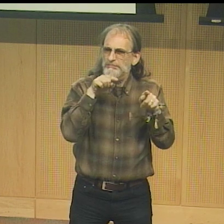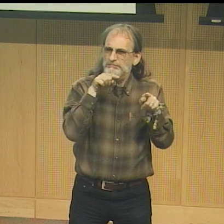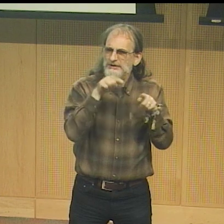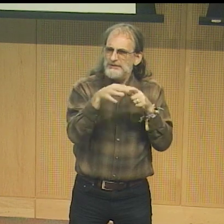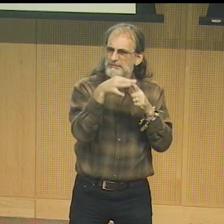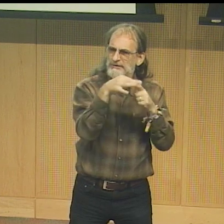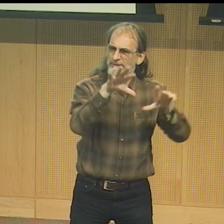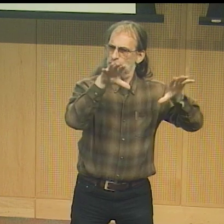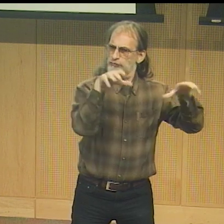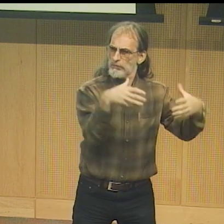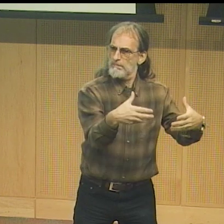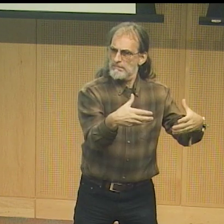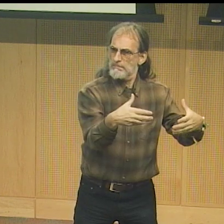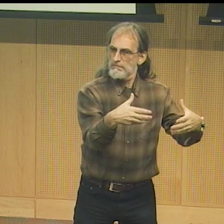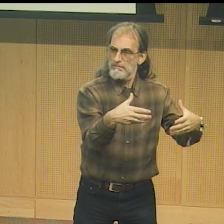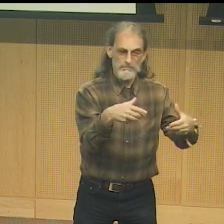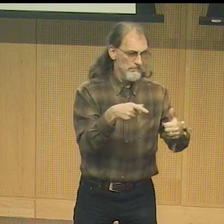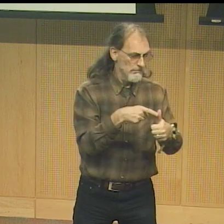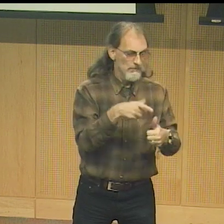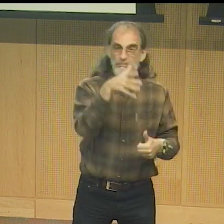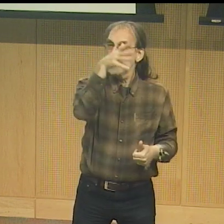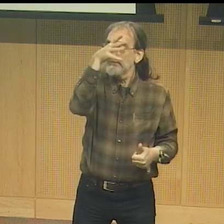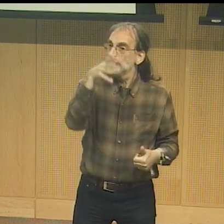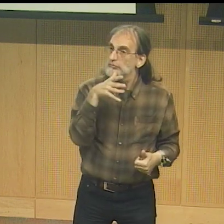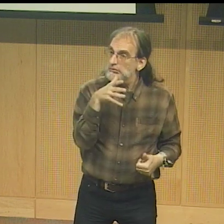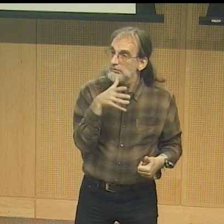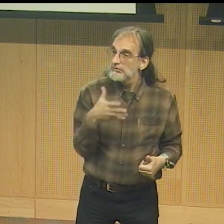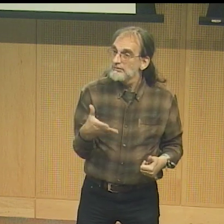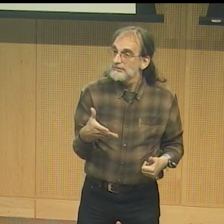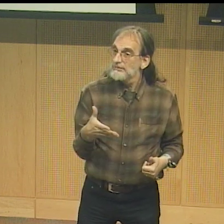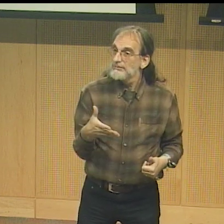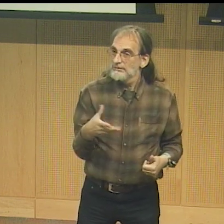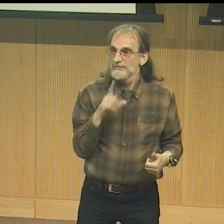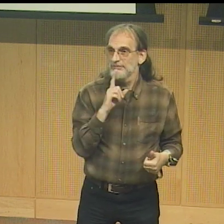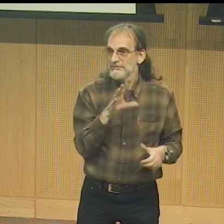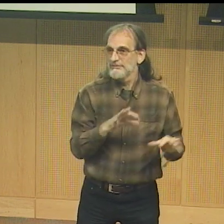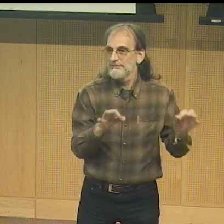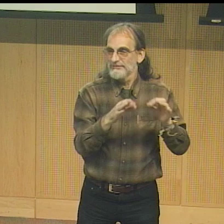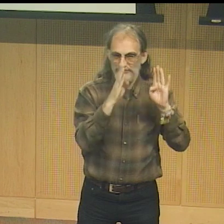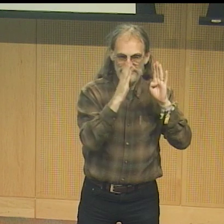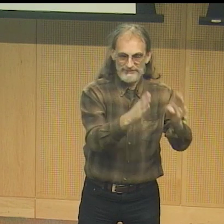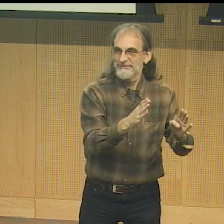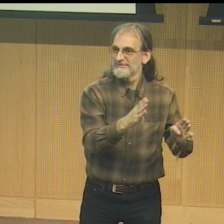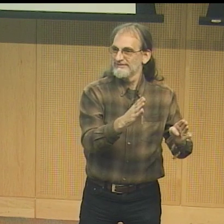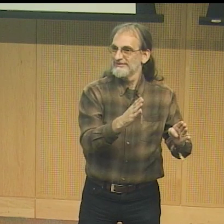The courses talk about specific groups, for example, parent groups.